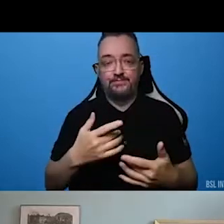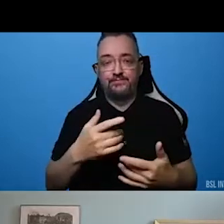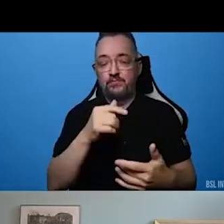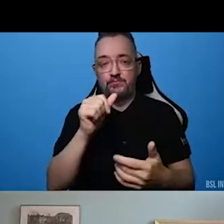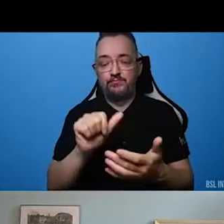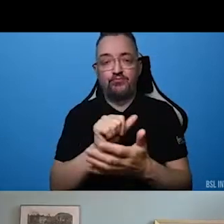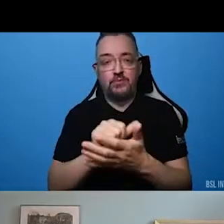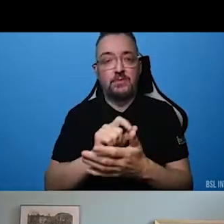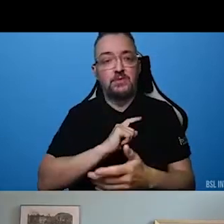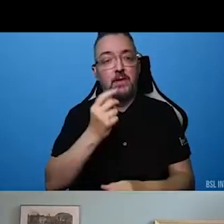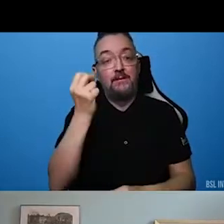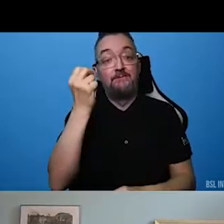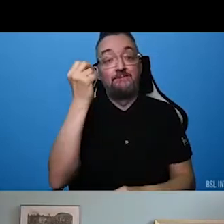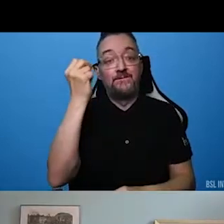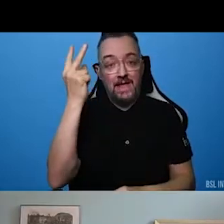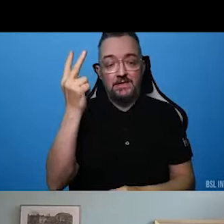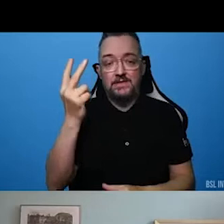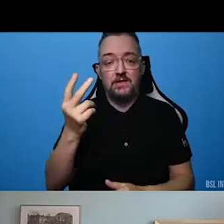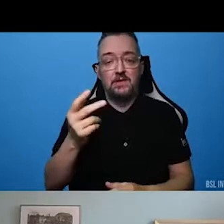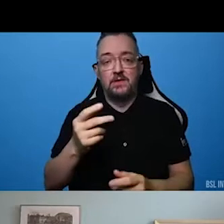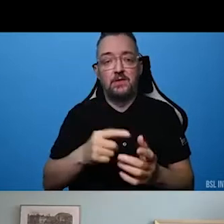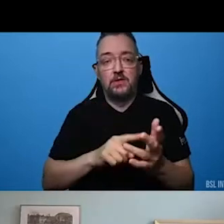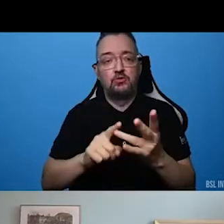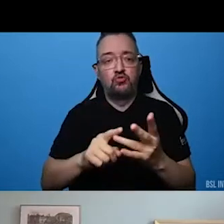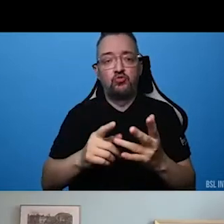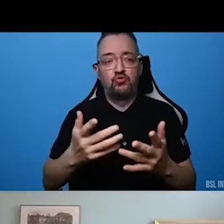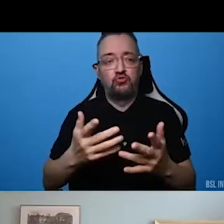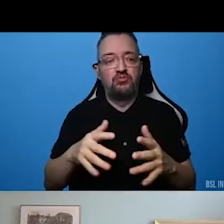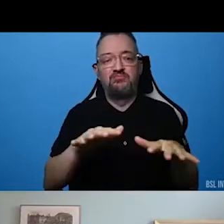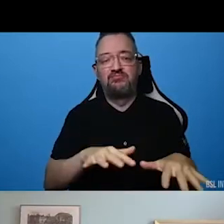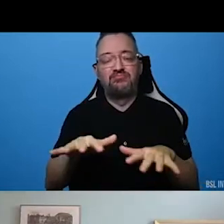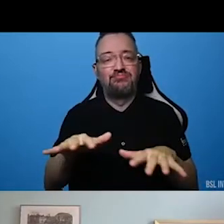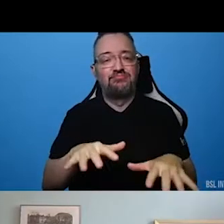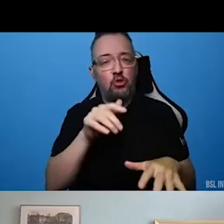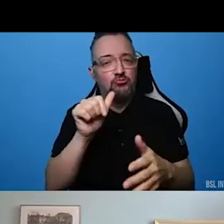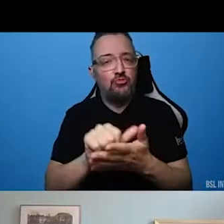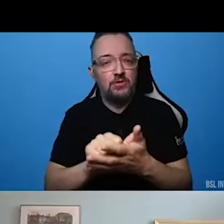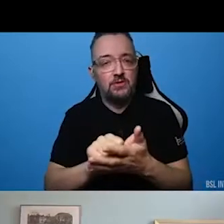'forgetting' seems to be too passive and a bit misleading. So I'd like to turn instead to